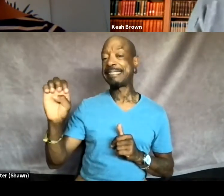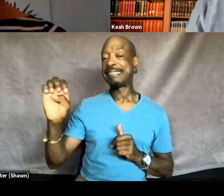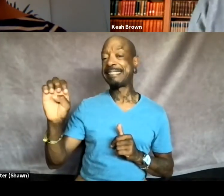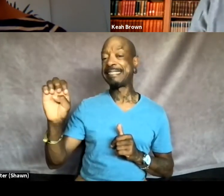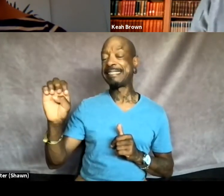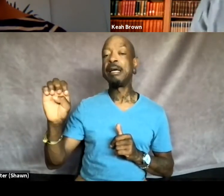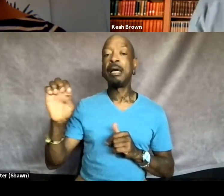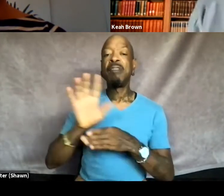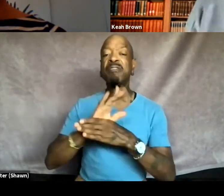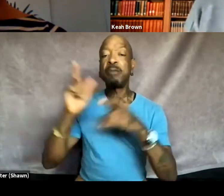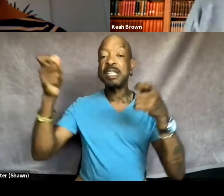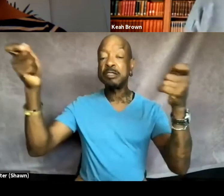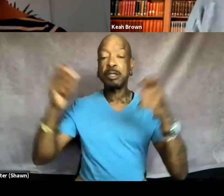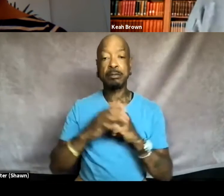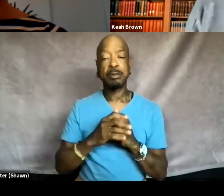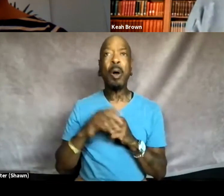was over, because I was so excited to see myself.